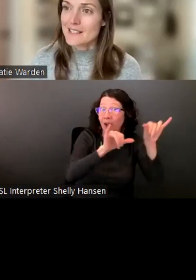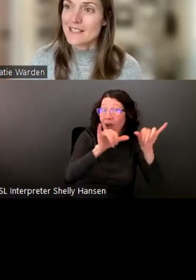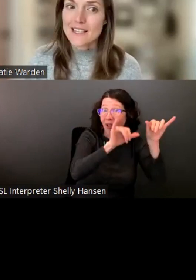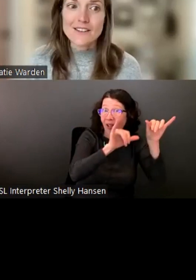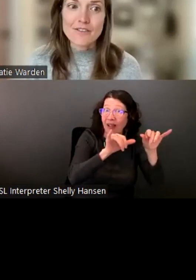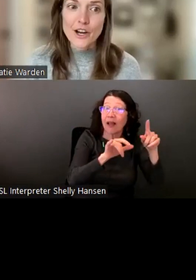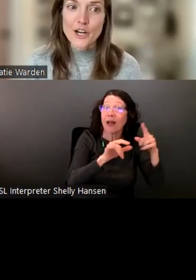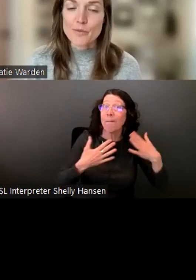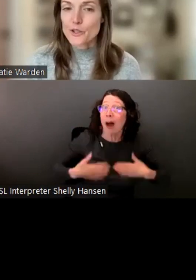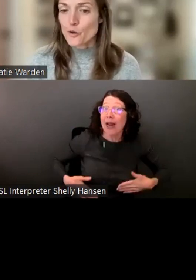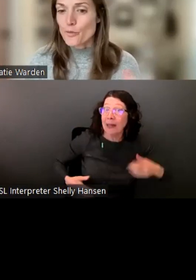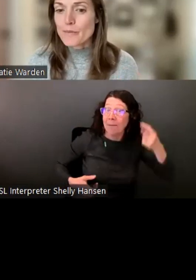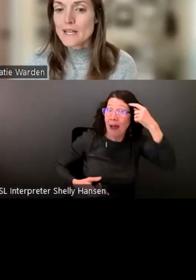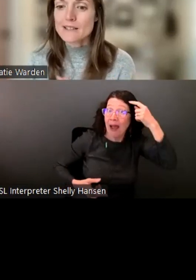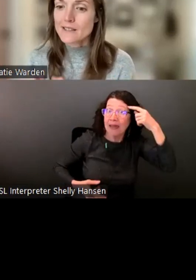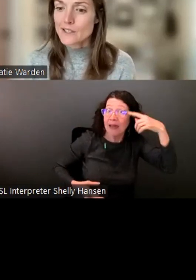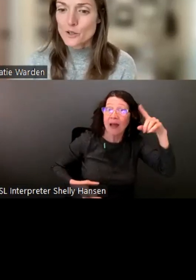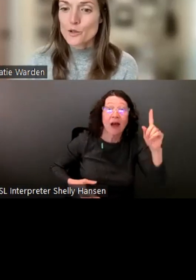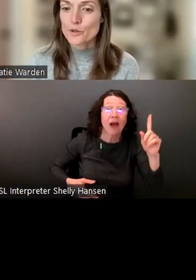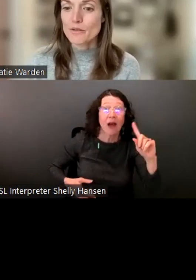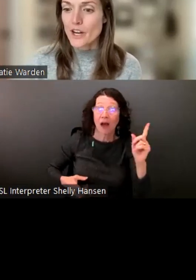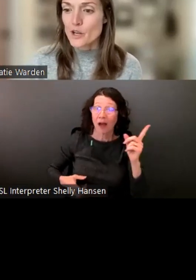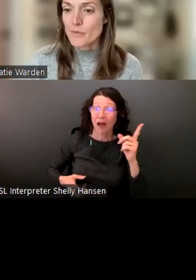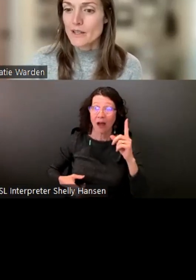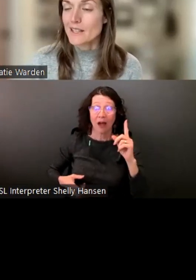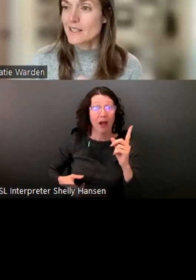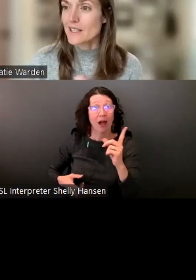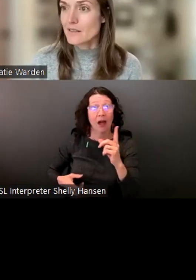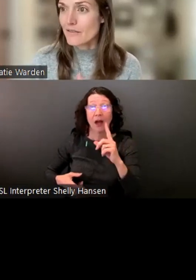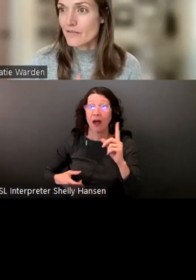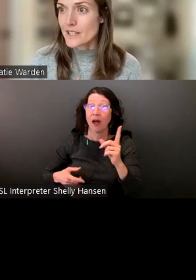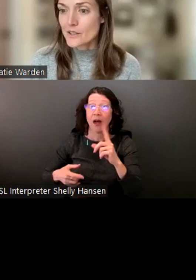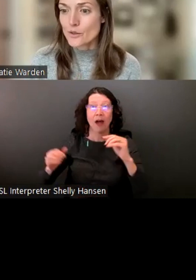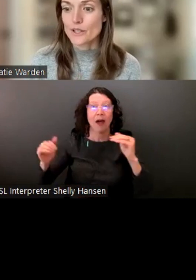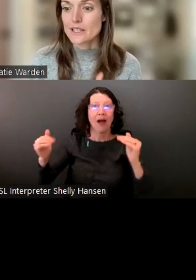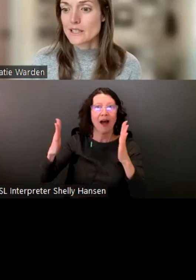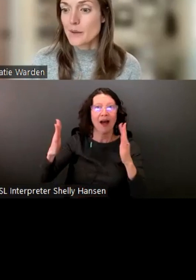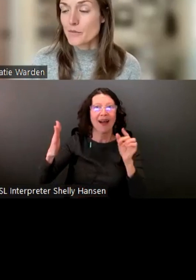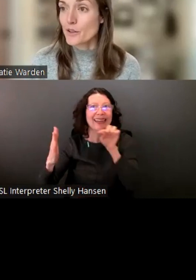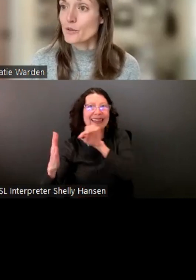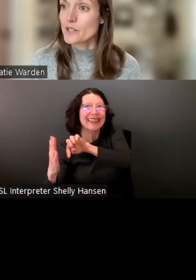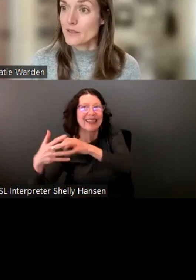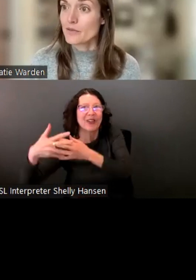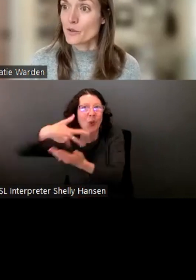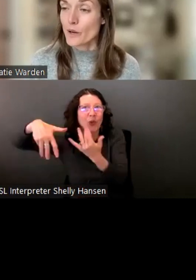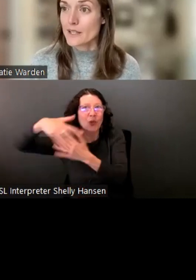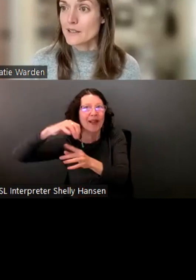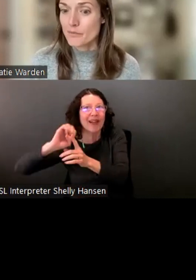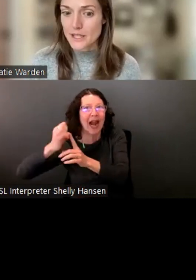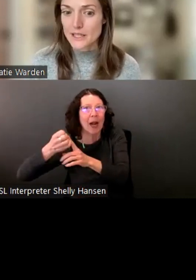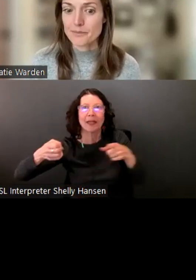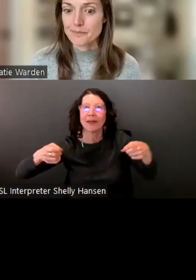is in an environment or meets this social environment that doesn't fit or accept those different ways of being.